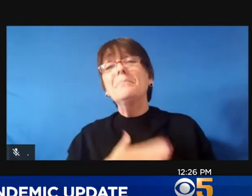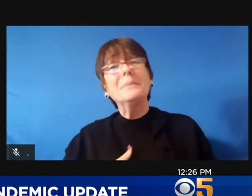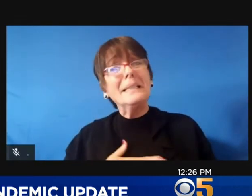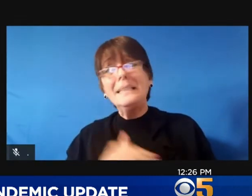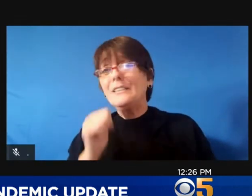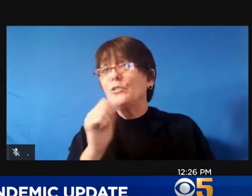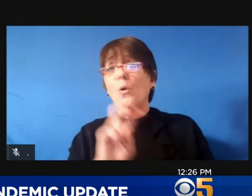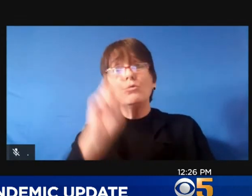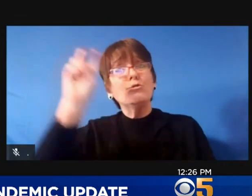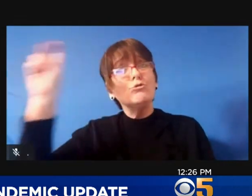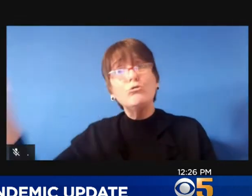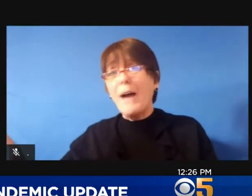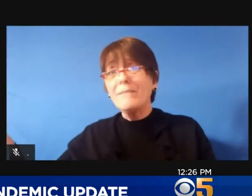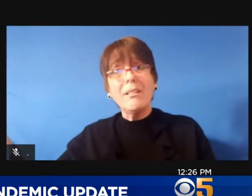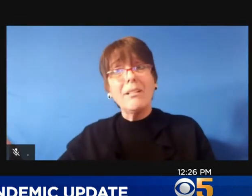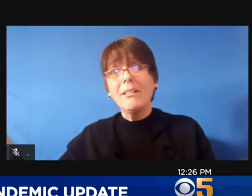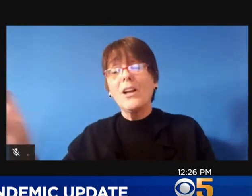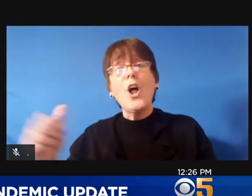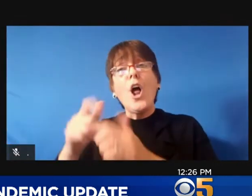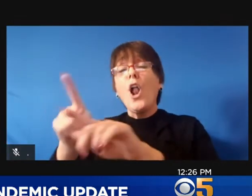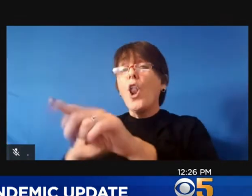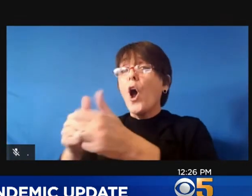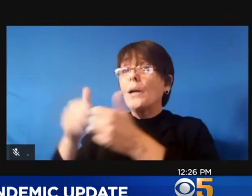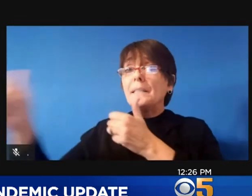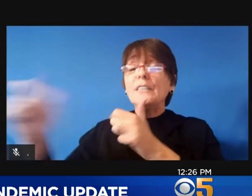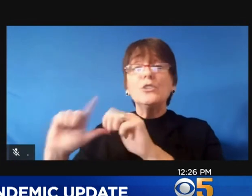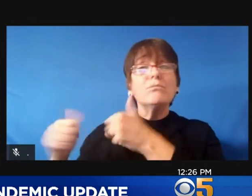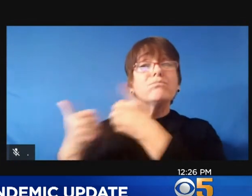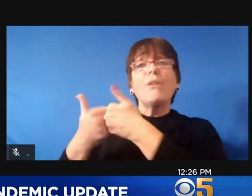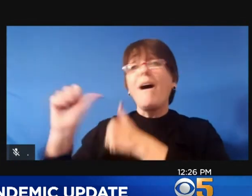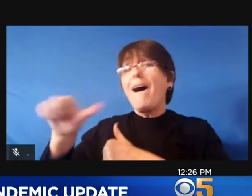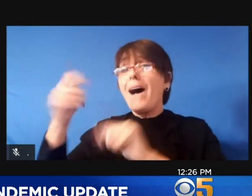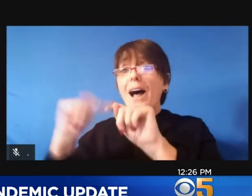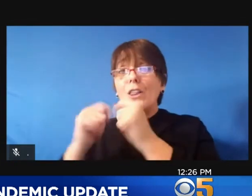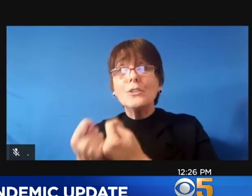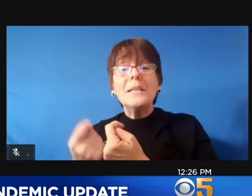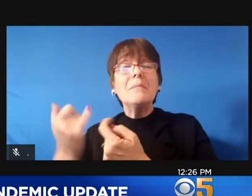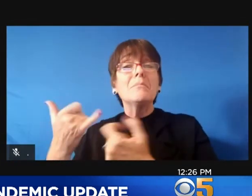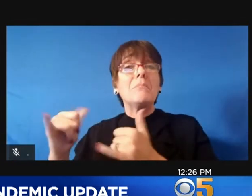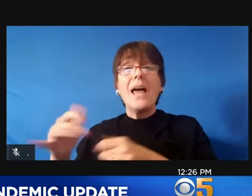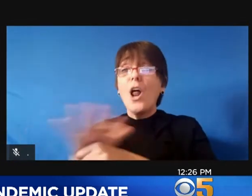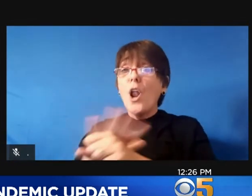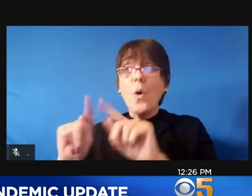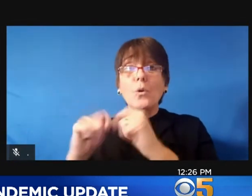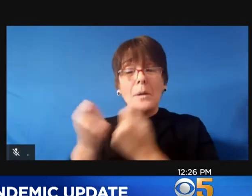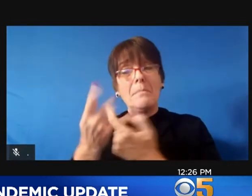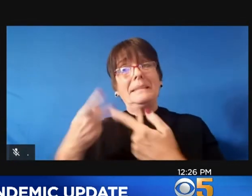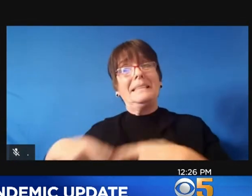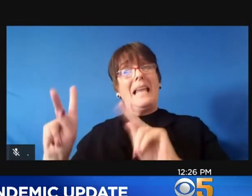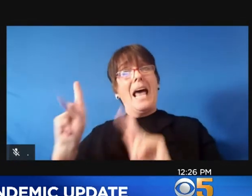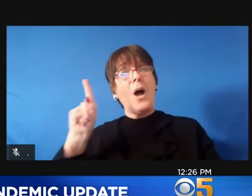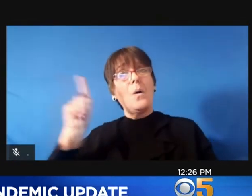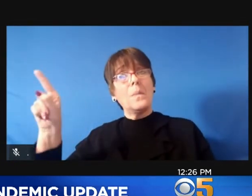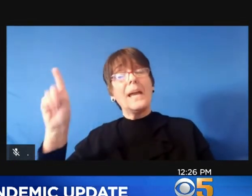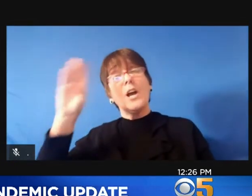SECOND QUESTION YOU HAD, ABSOLUTELY, WE WANT TO FIND WAYS TO DISCOURAGE PEOPLE FROM TRAVELING LONG DISTANCES TO